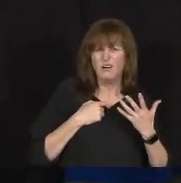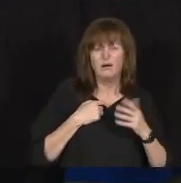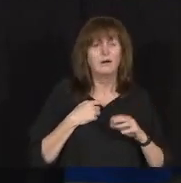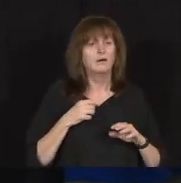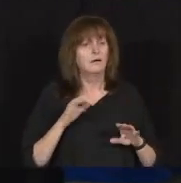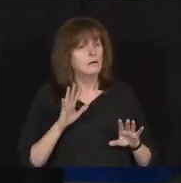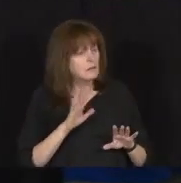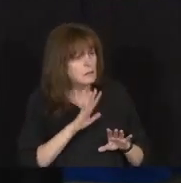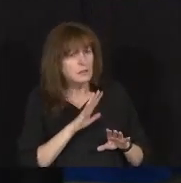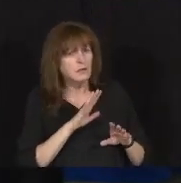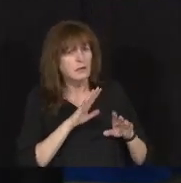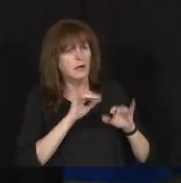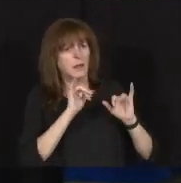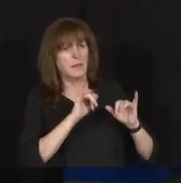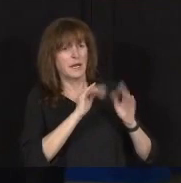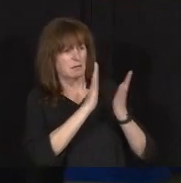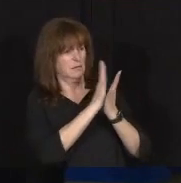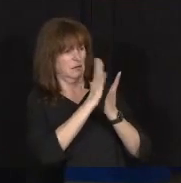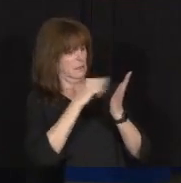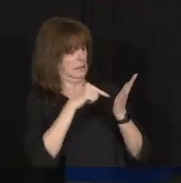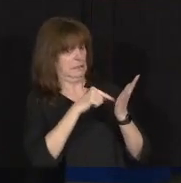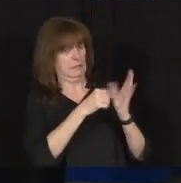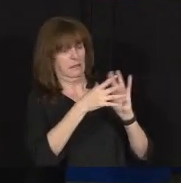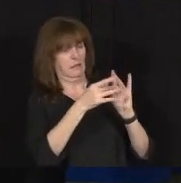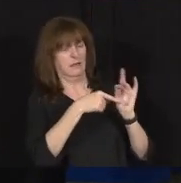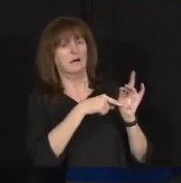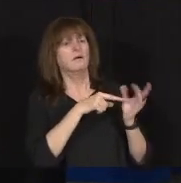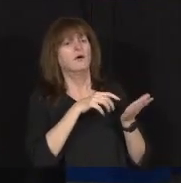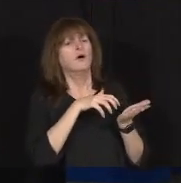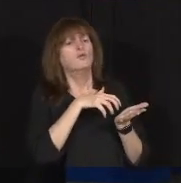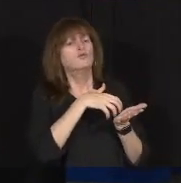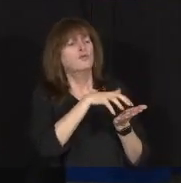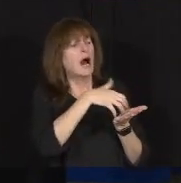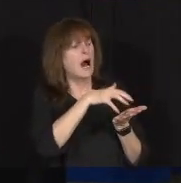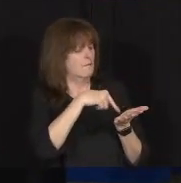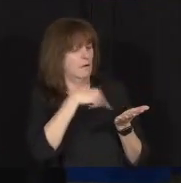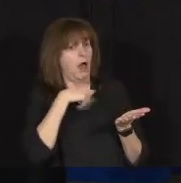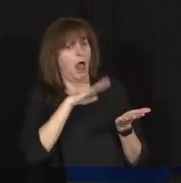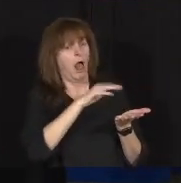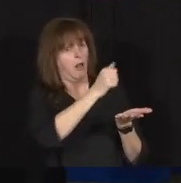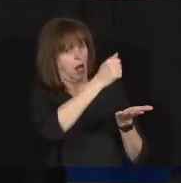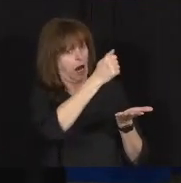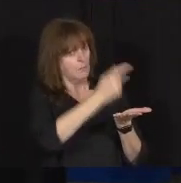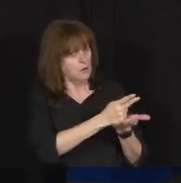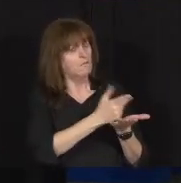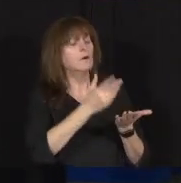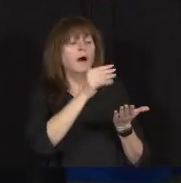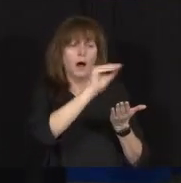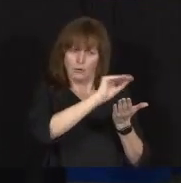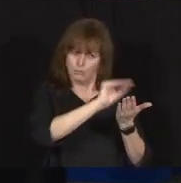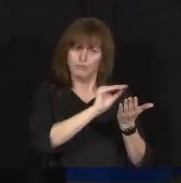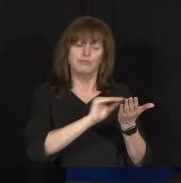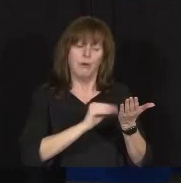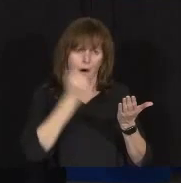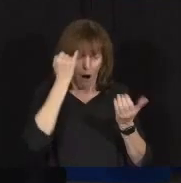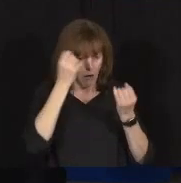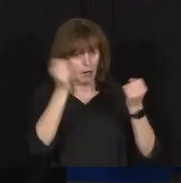would say that is a draft document only. That has not been approved yet. It has been prepared but it still needs to go through